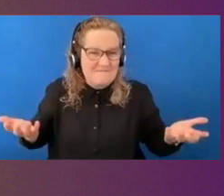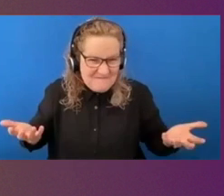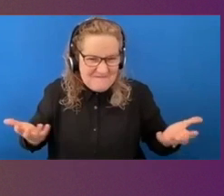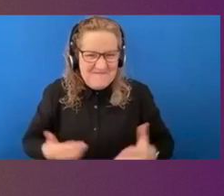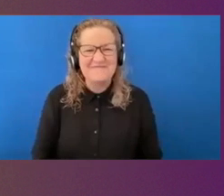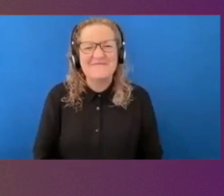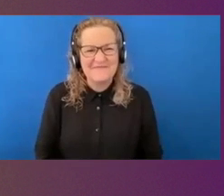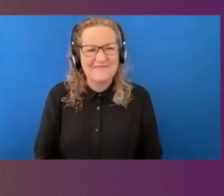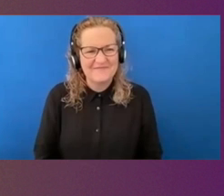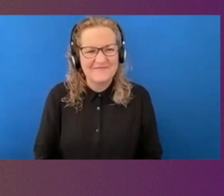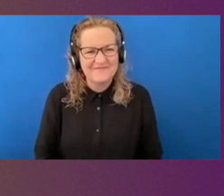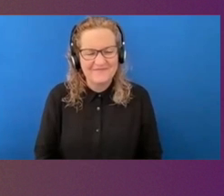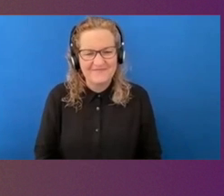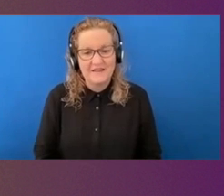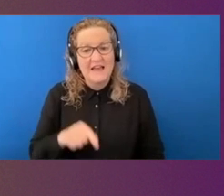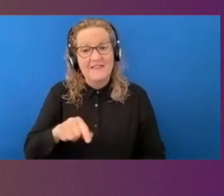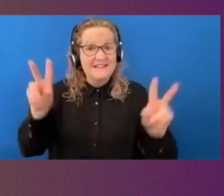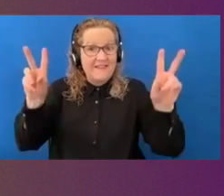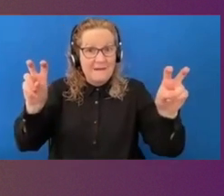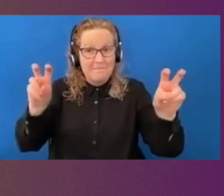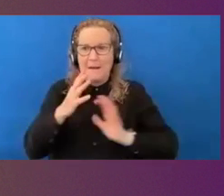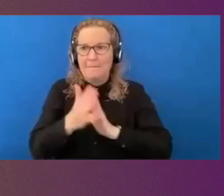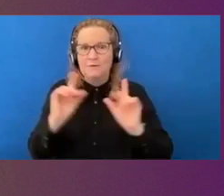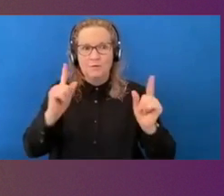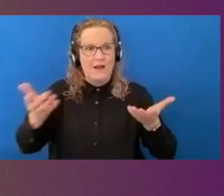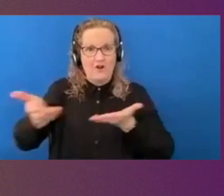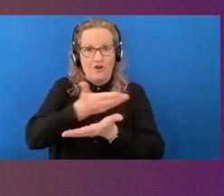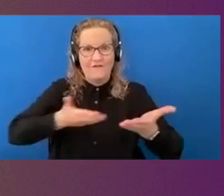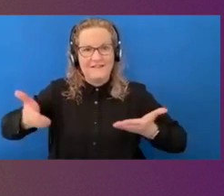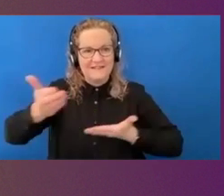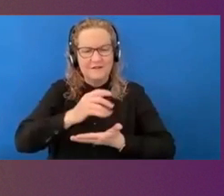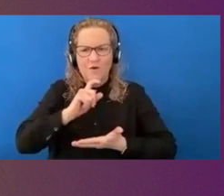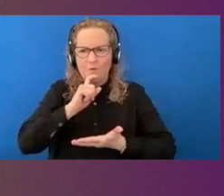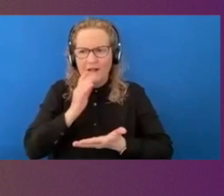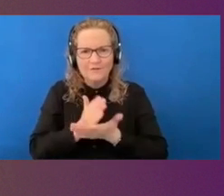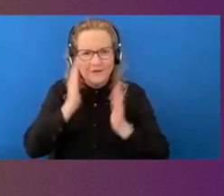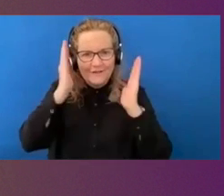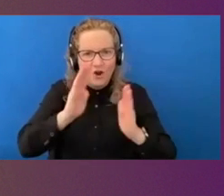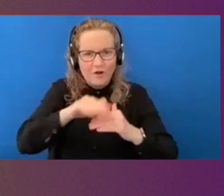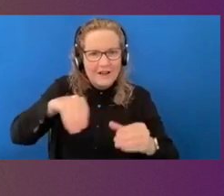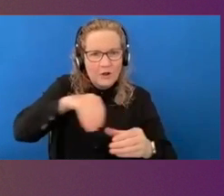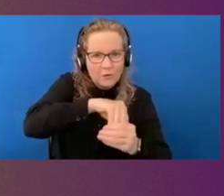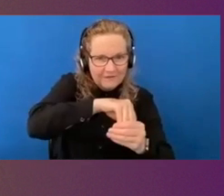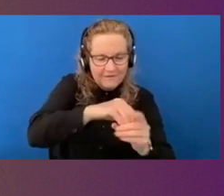honer this theme today's conversation will indeed focus on inclusivity in the post-covert age